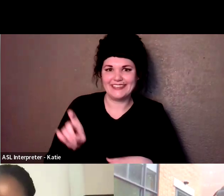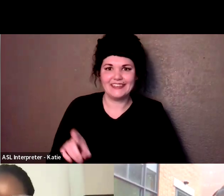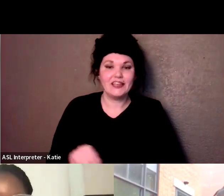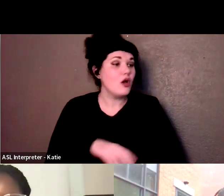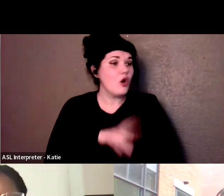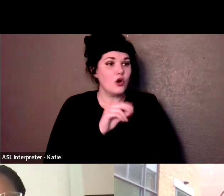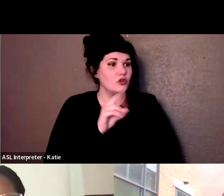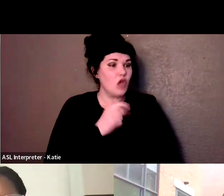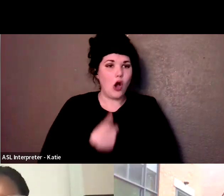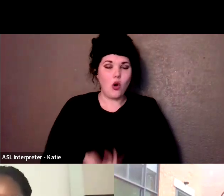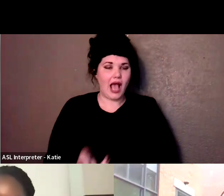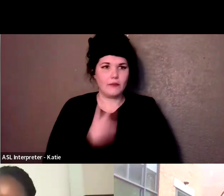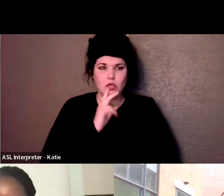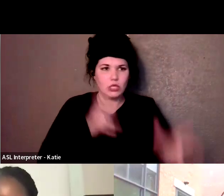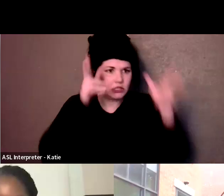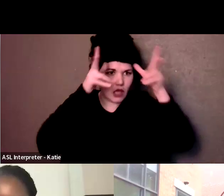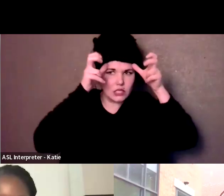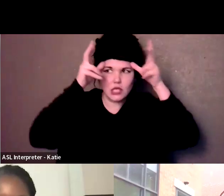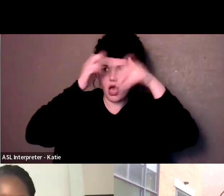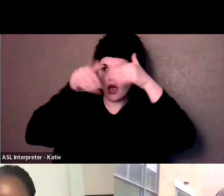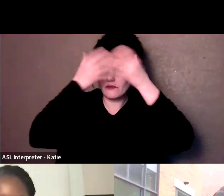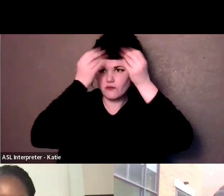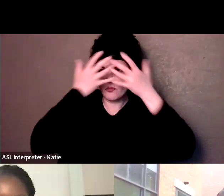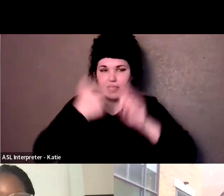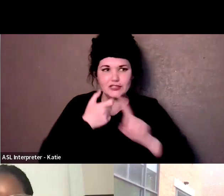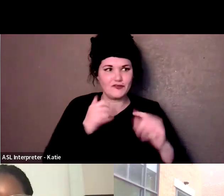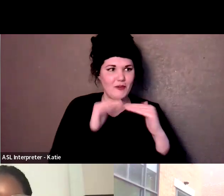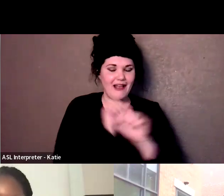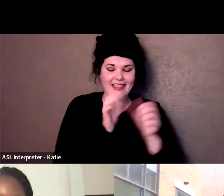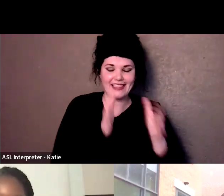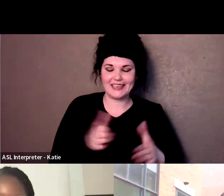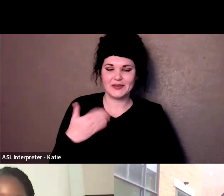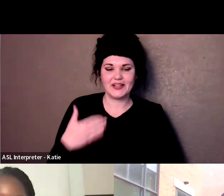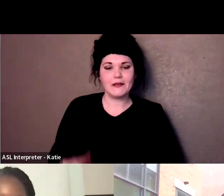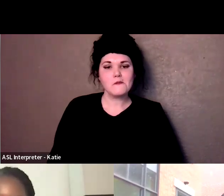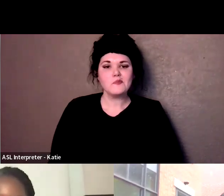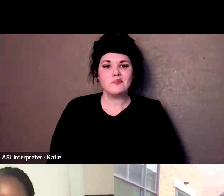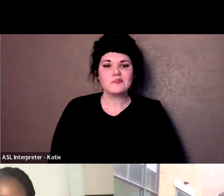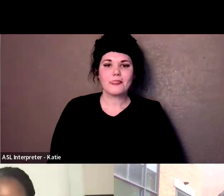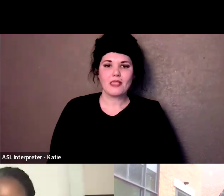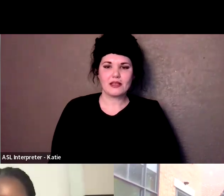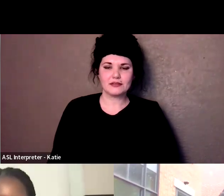this valuable information from from my colleagues. What it looks like in caregiving communities